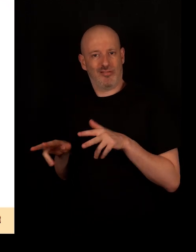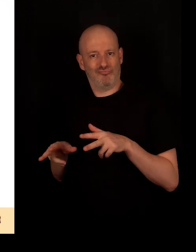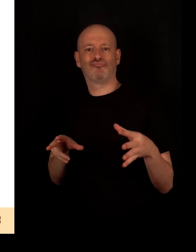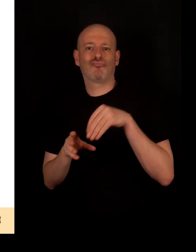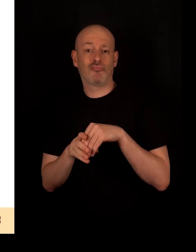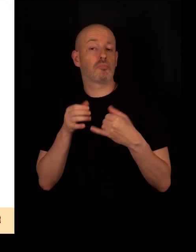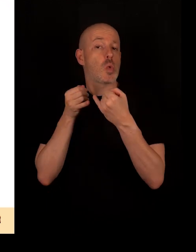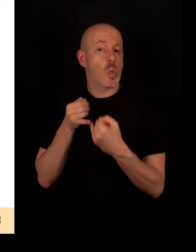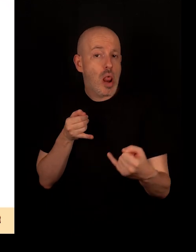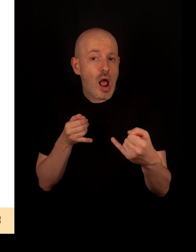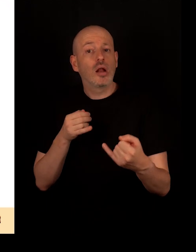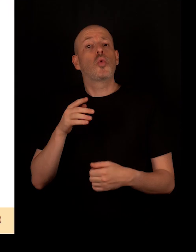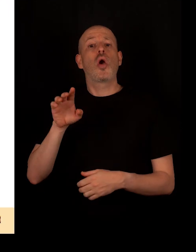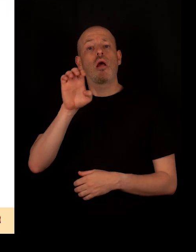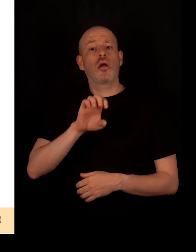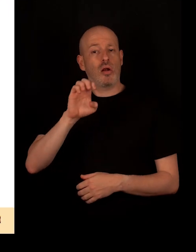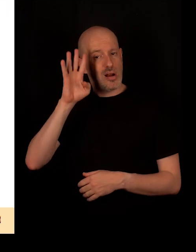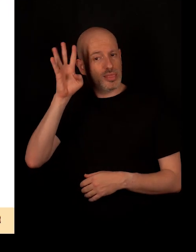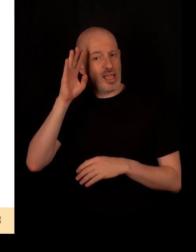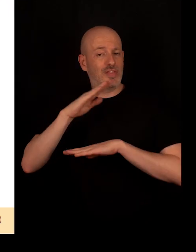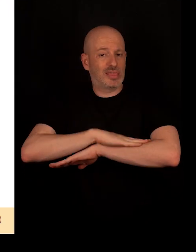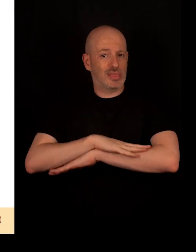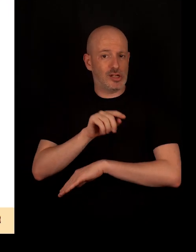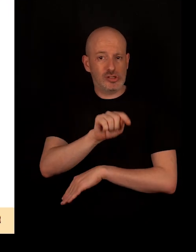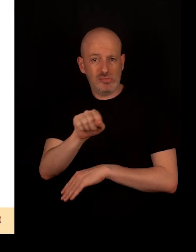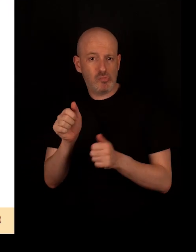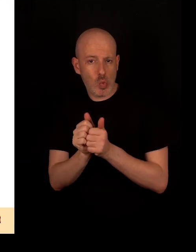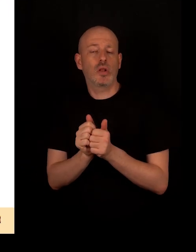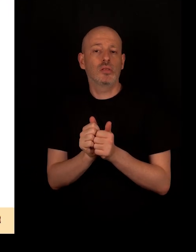This could be an online event, with the Creative Europe desks,